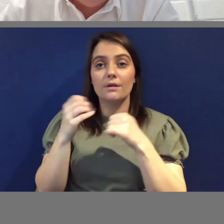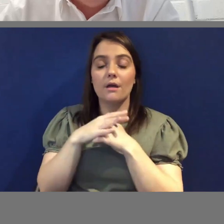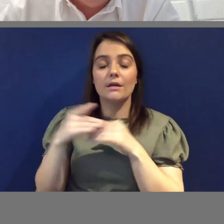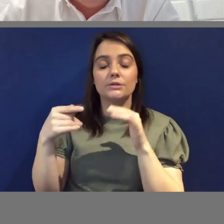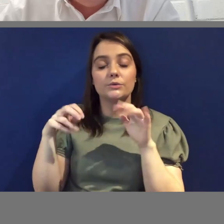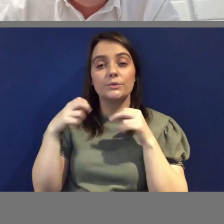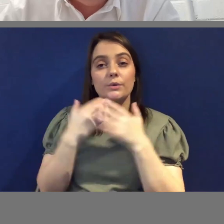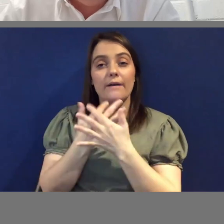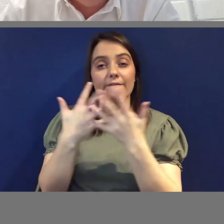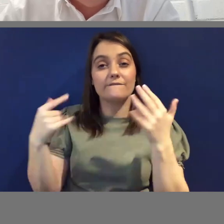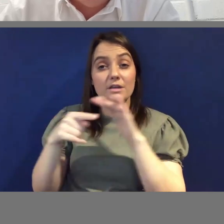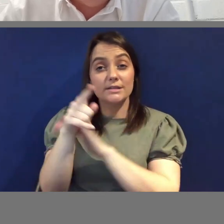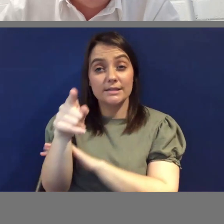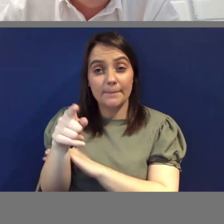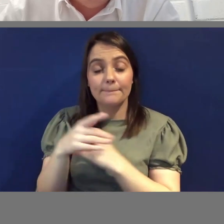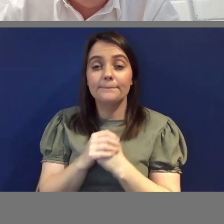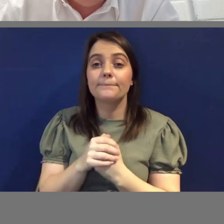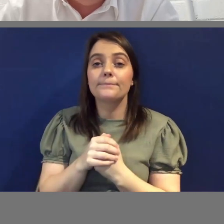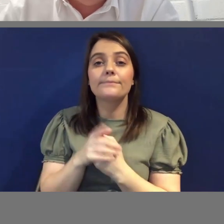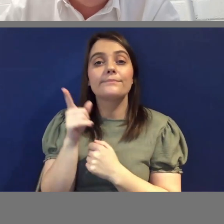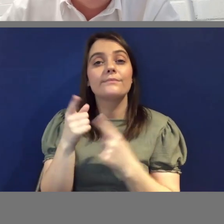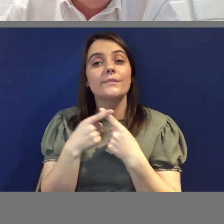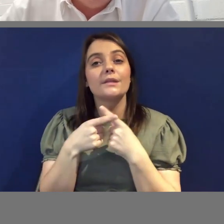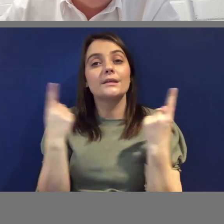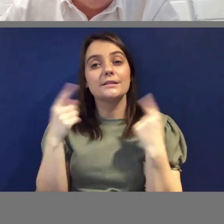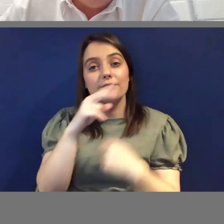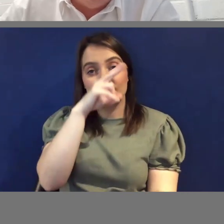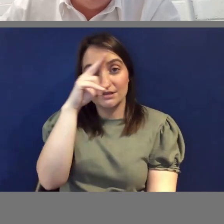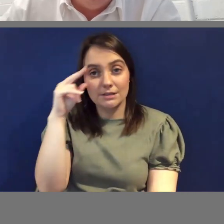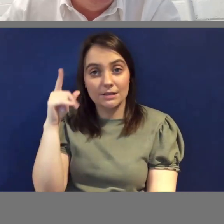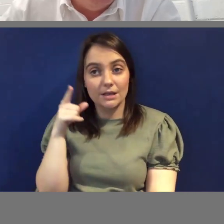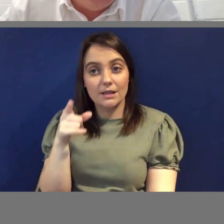and here's another little exercise that or sorry here's another little example of a building so